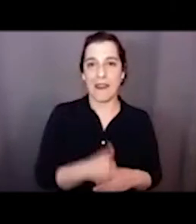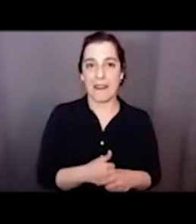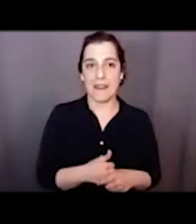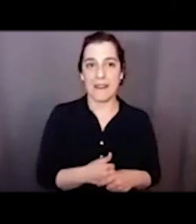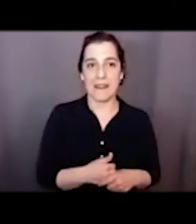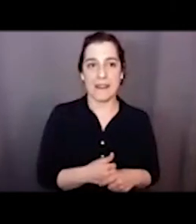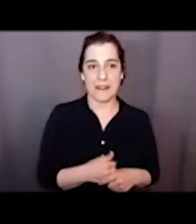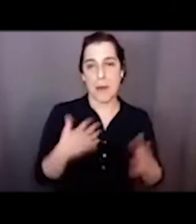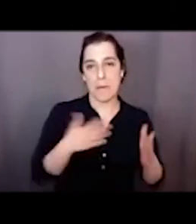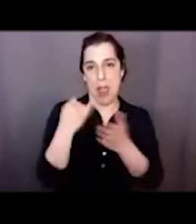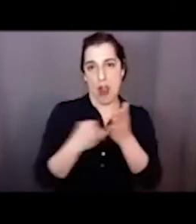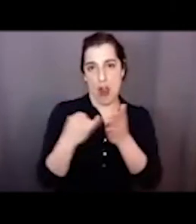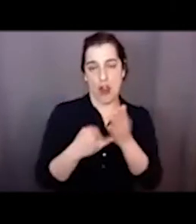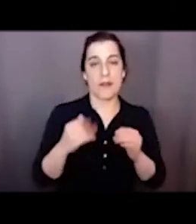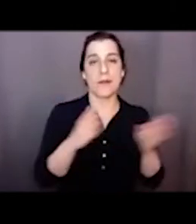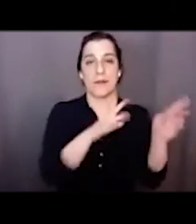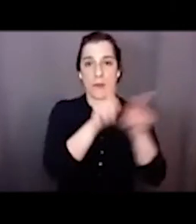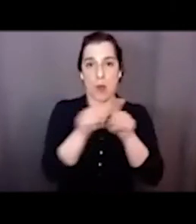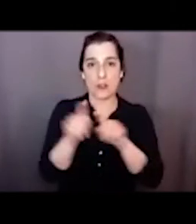and I want to have this image as I speak to the next part.